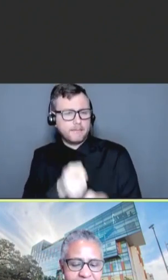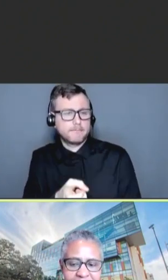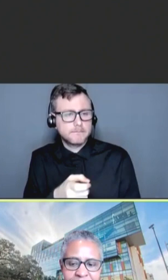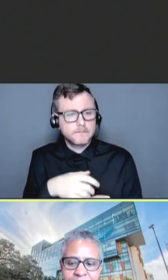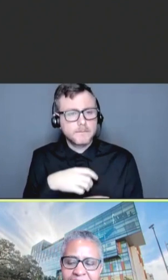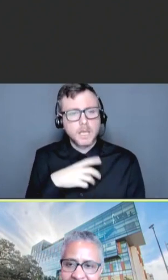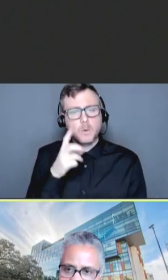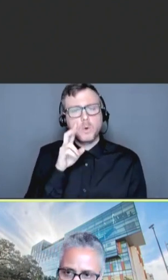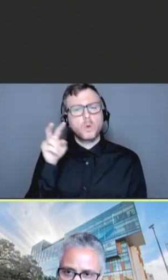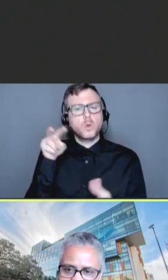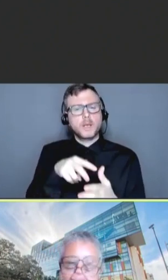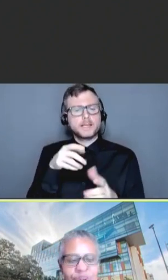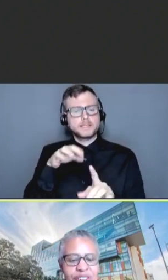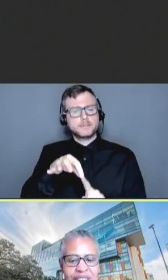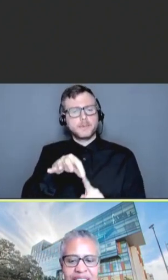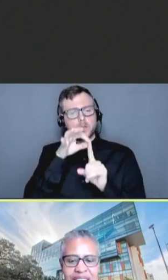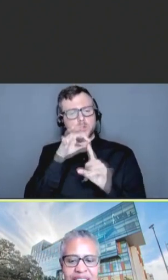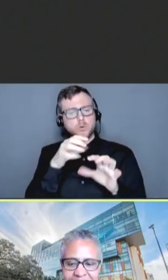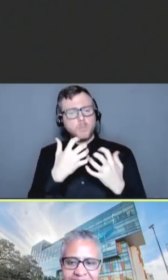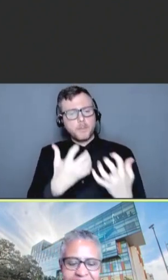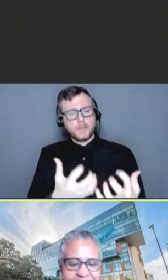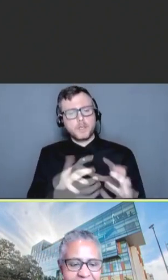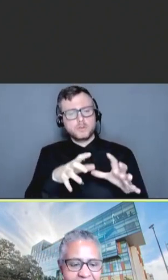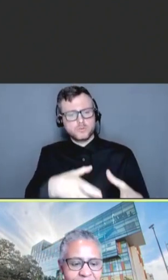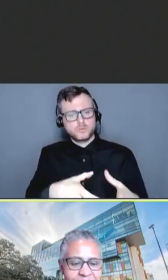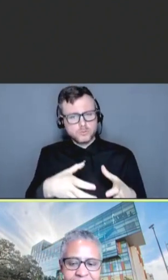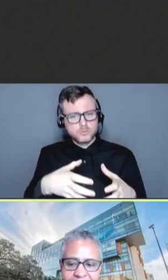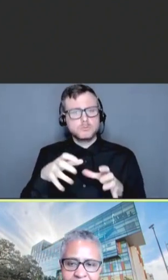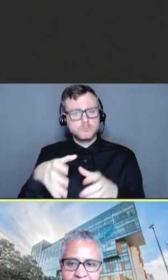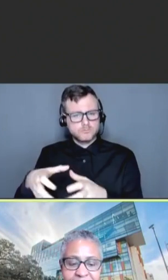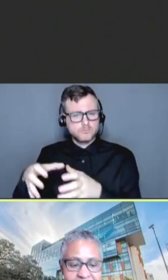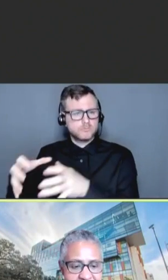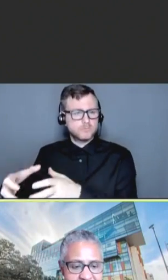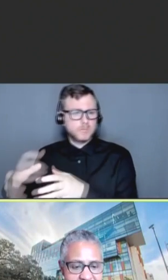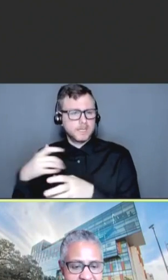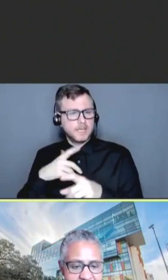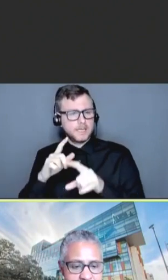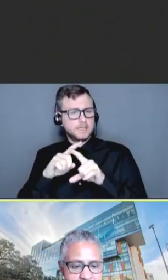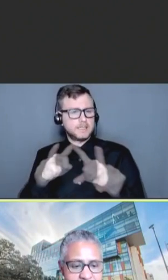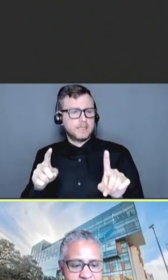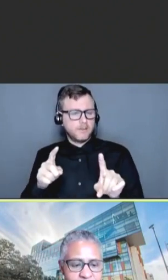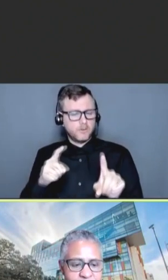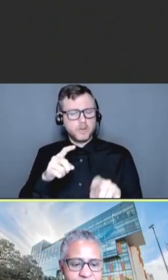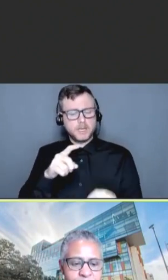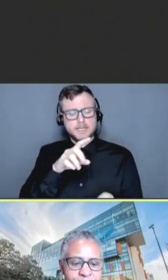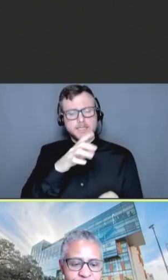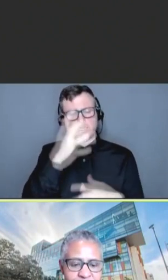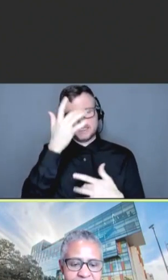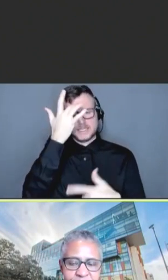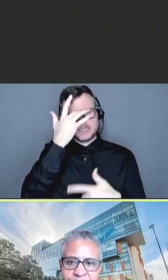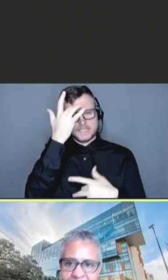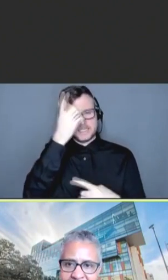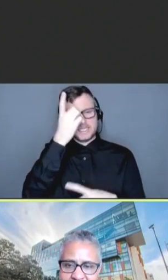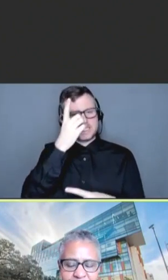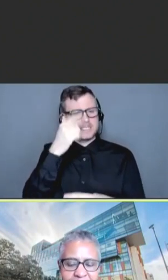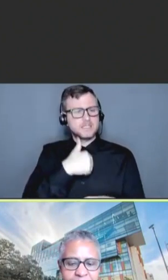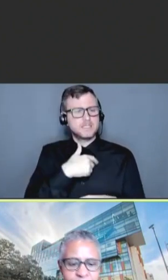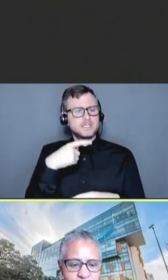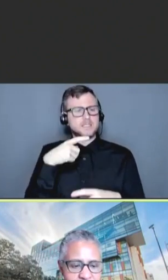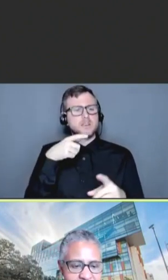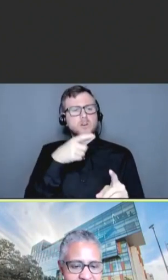and for diseases that have been neglected in order to portray their value and importance.